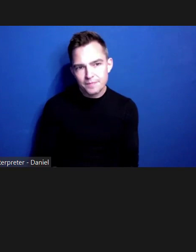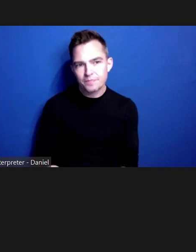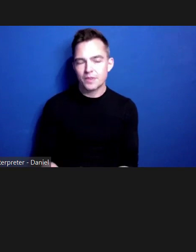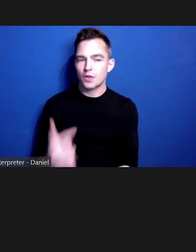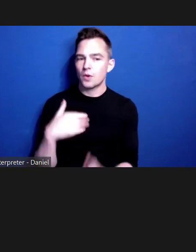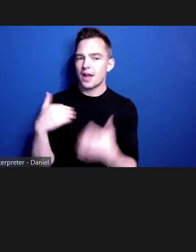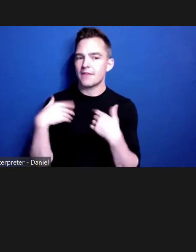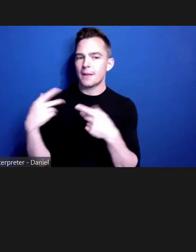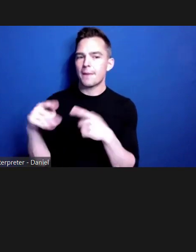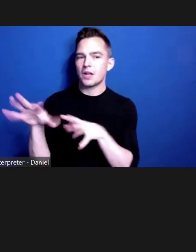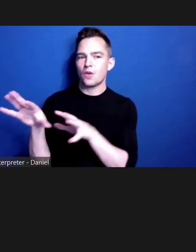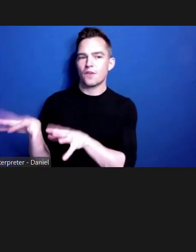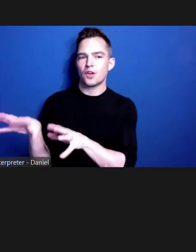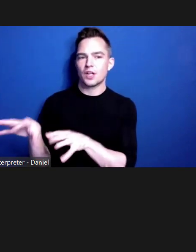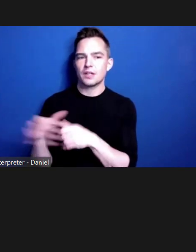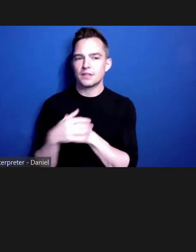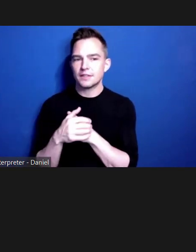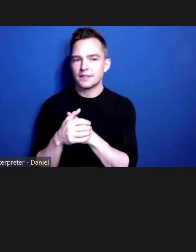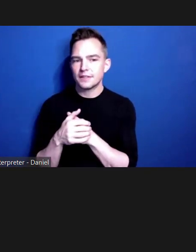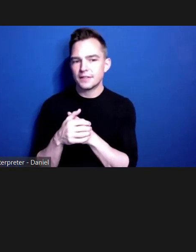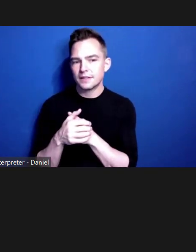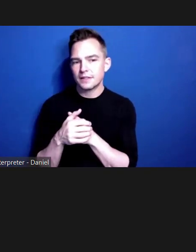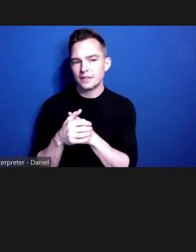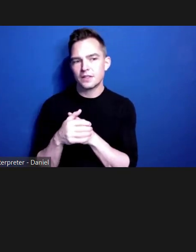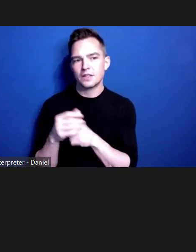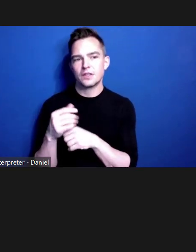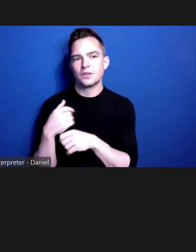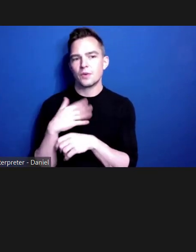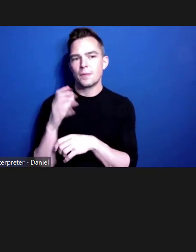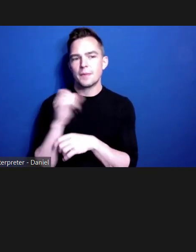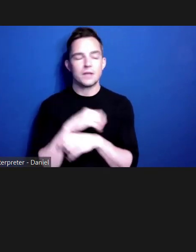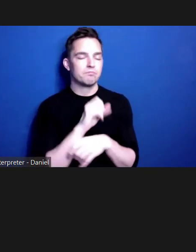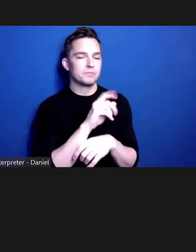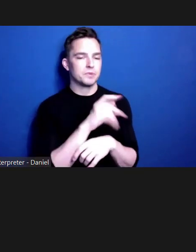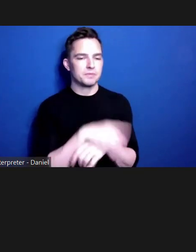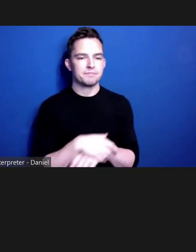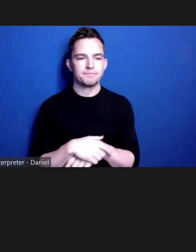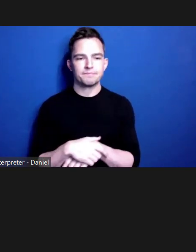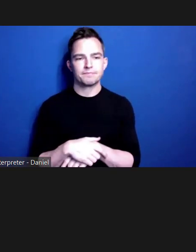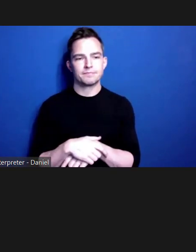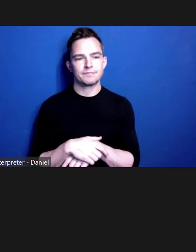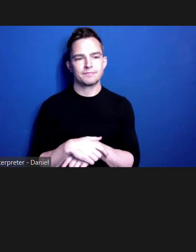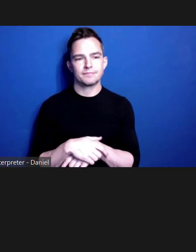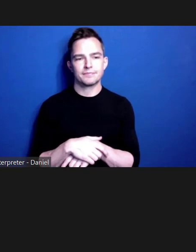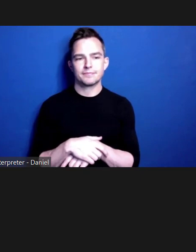[video with captions]